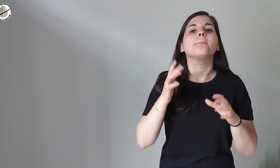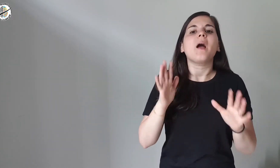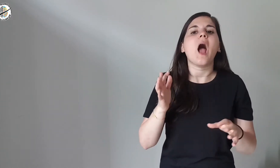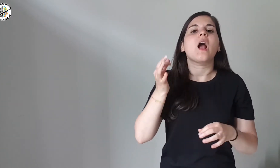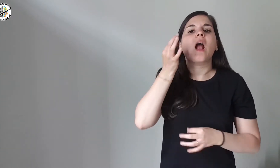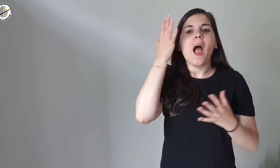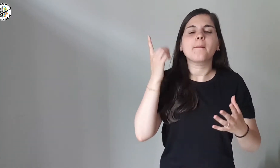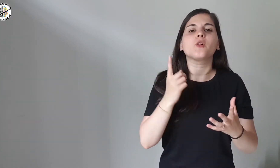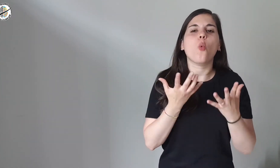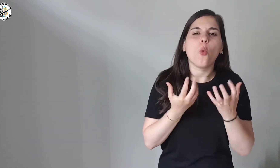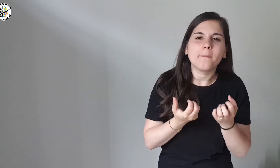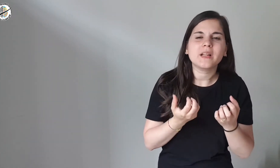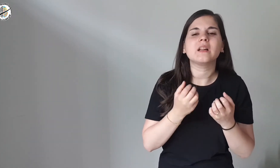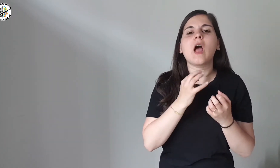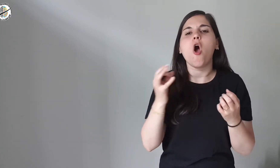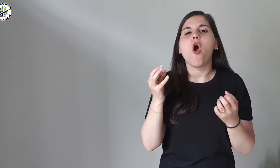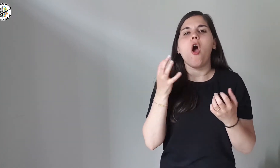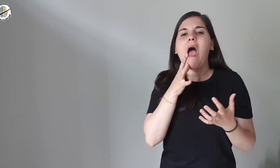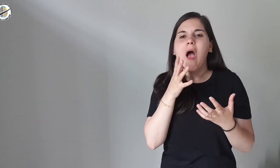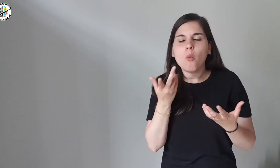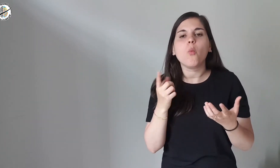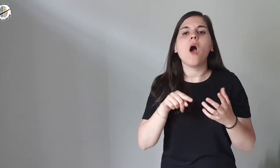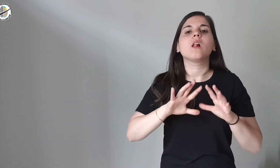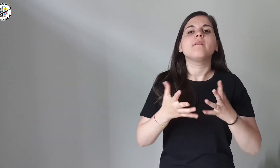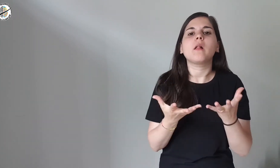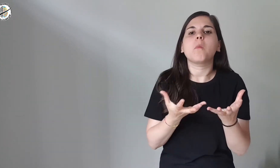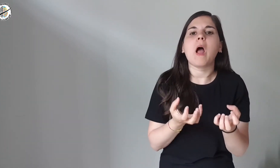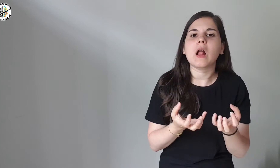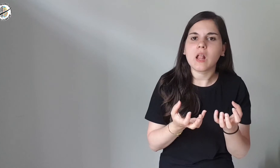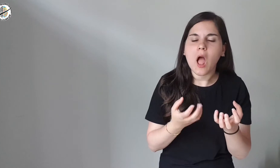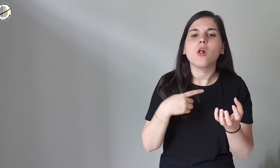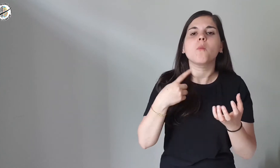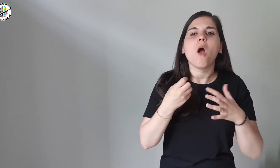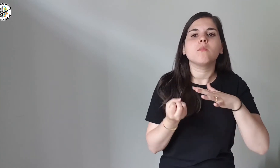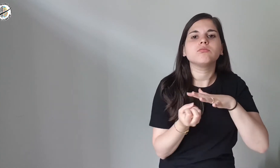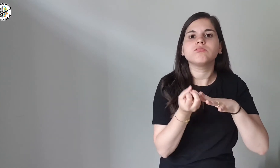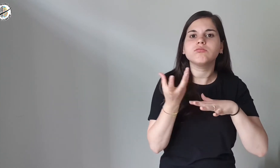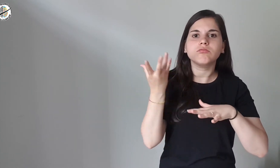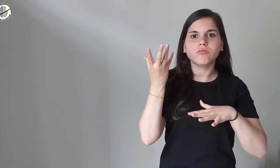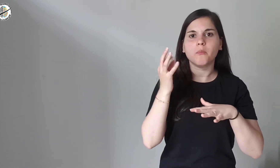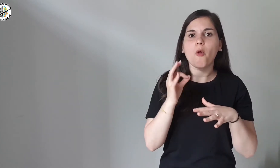But it happened that with humidity or water it got wet then fermented